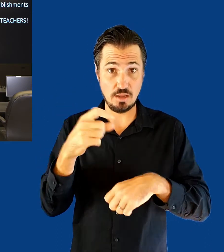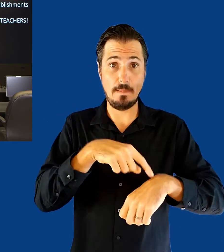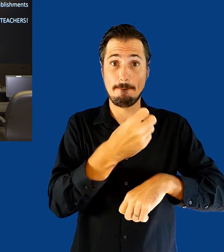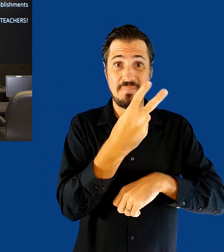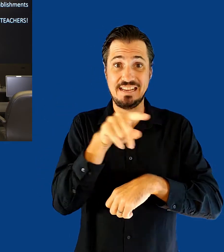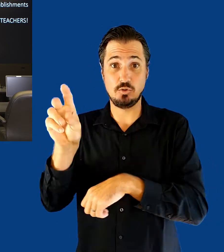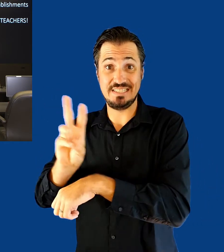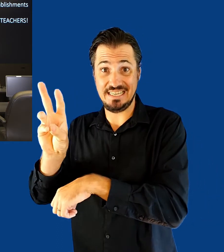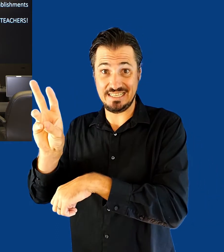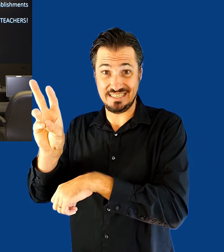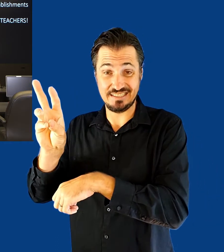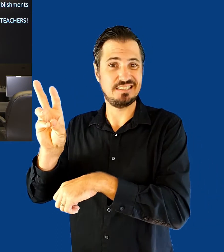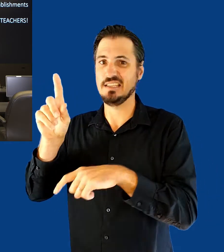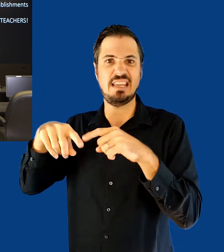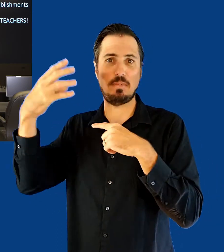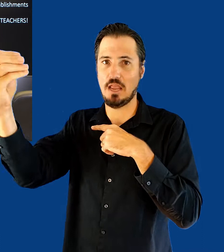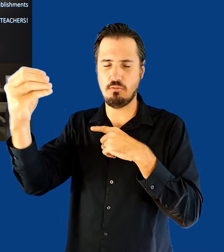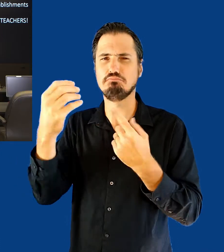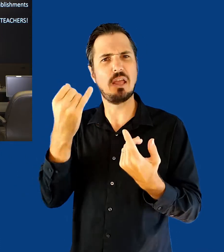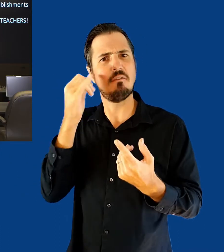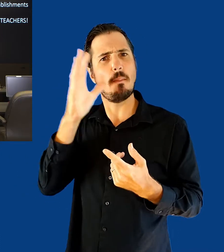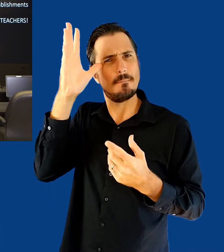or where the minor is traveling to work or has an emergency.